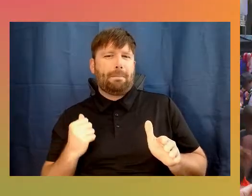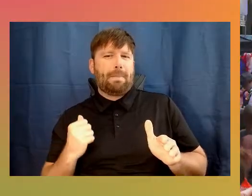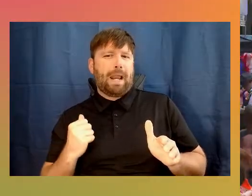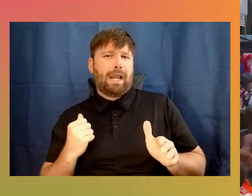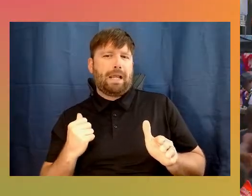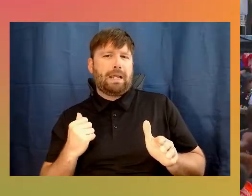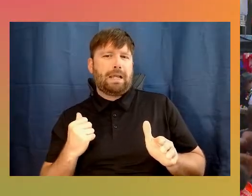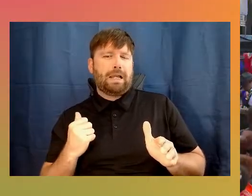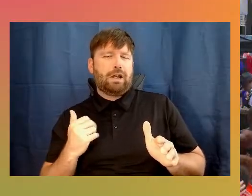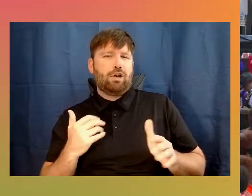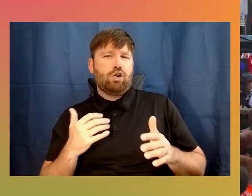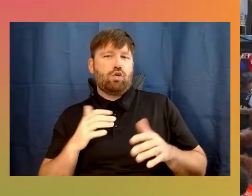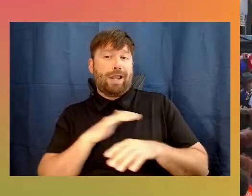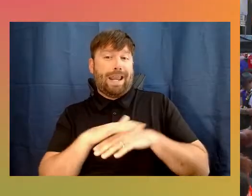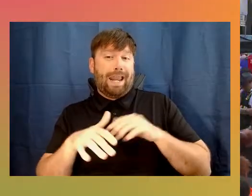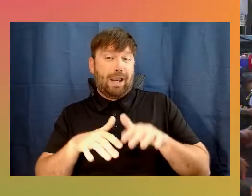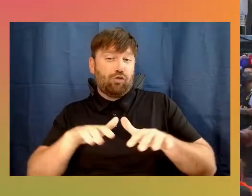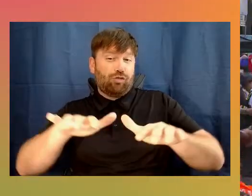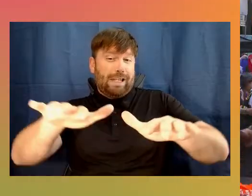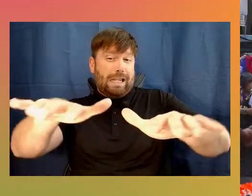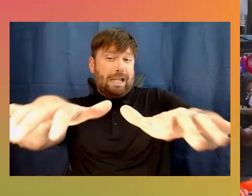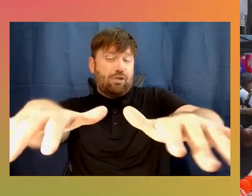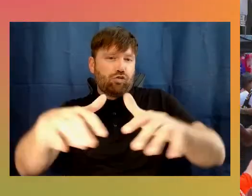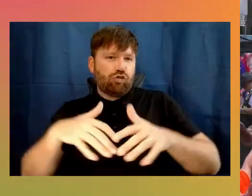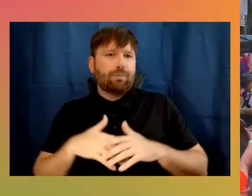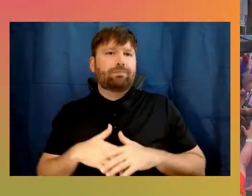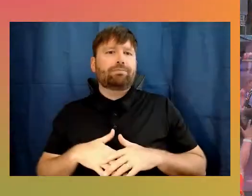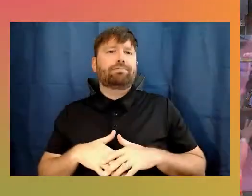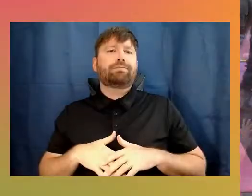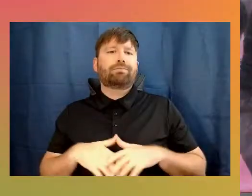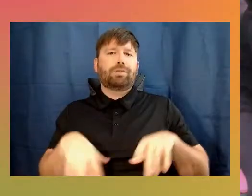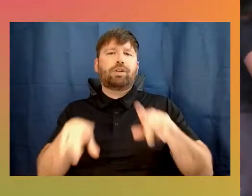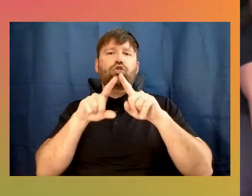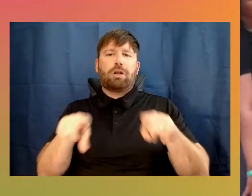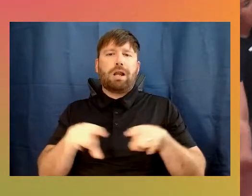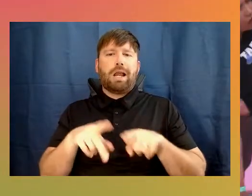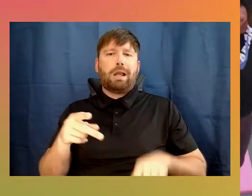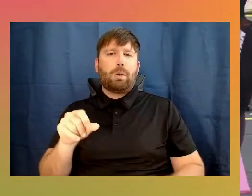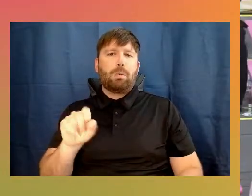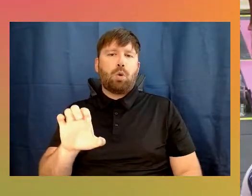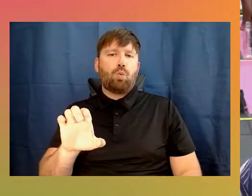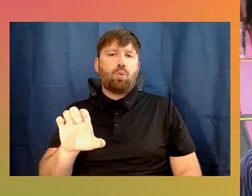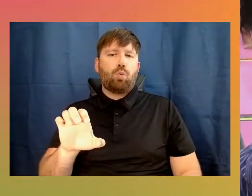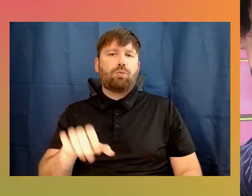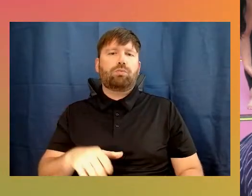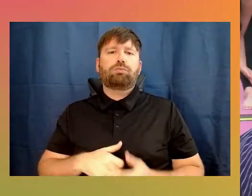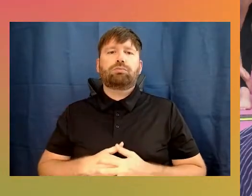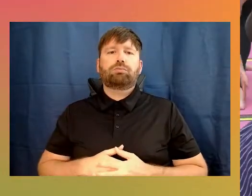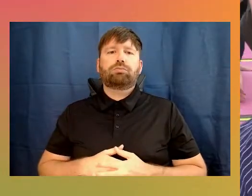START TO BUMP THE HIPS BACK.